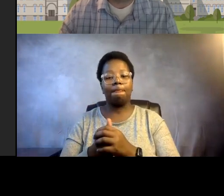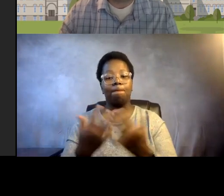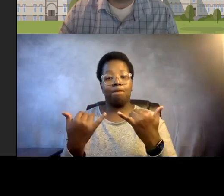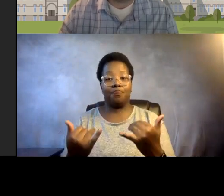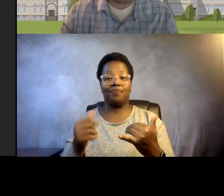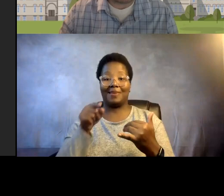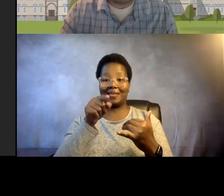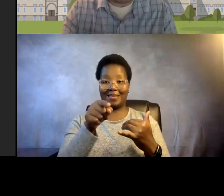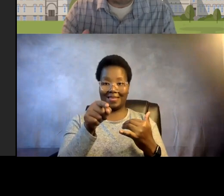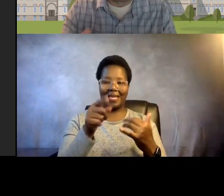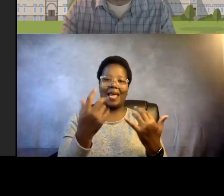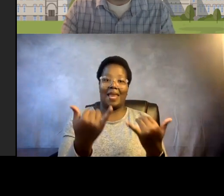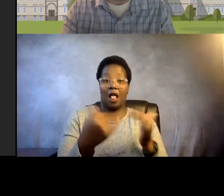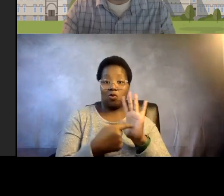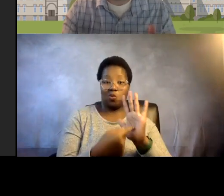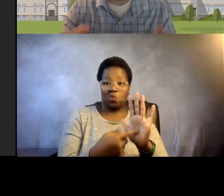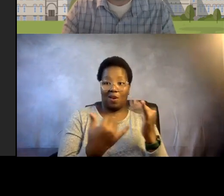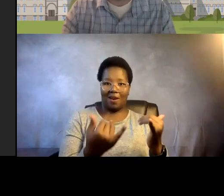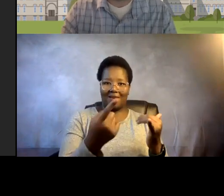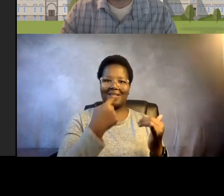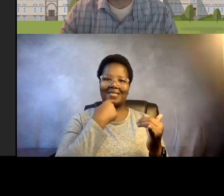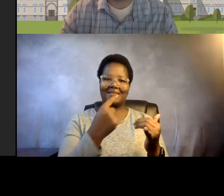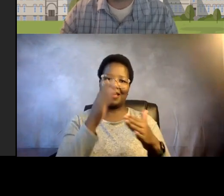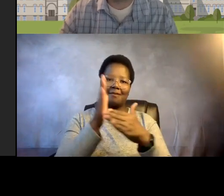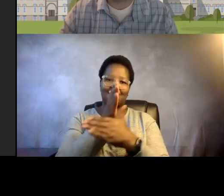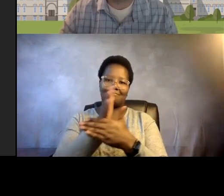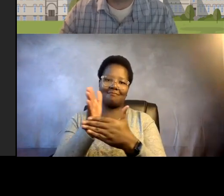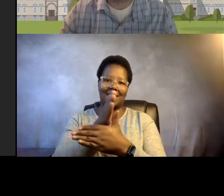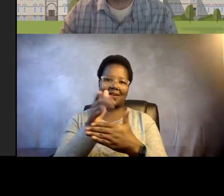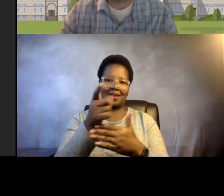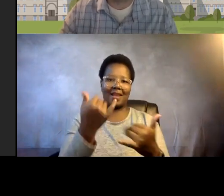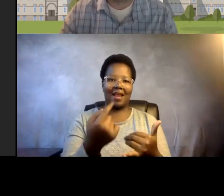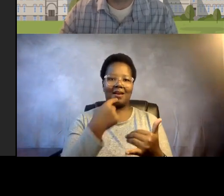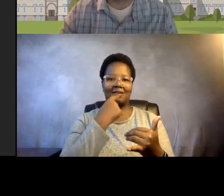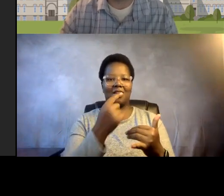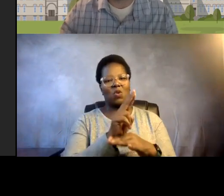that kind of middleware that manual testing component is going to be really important.